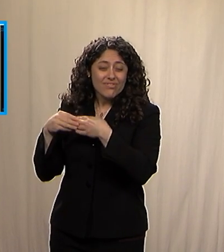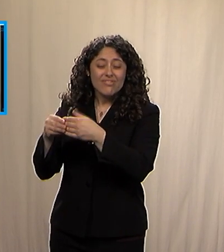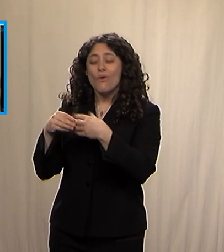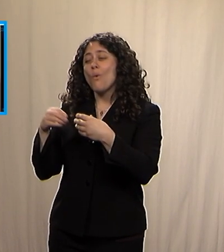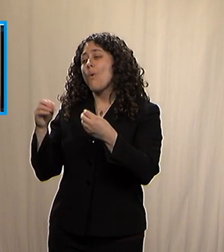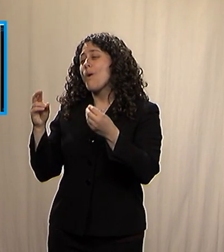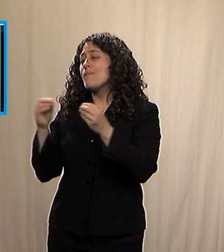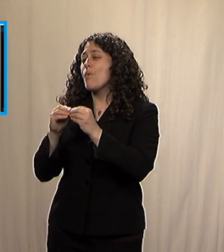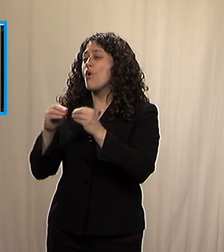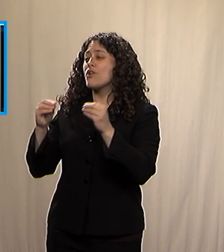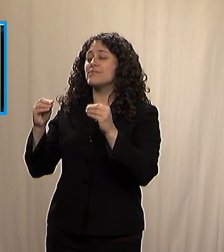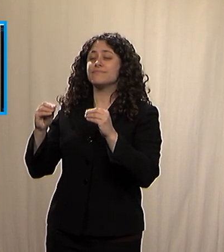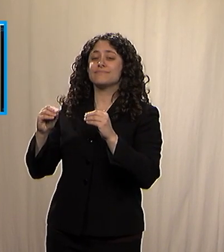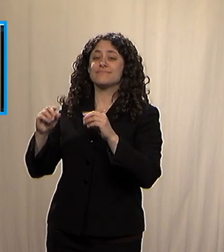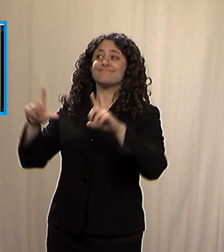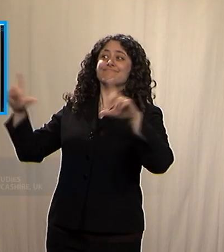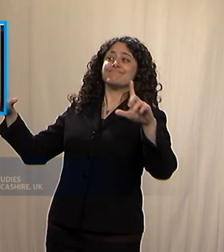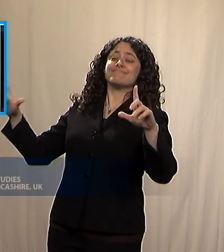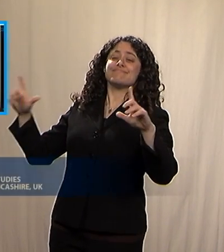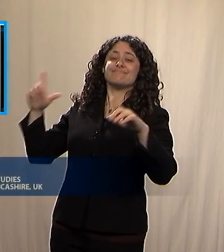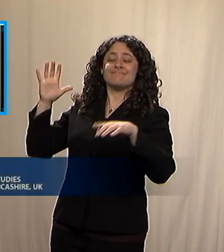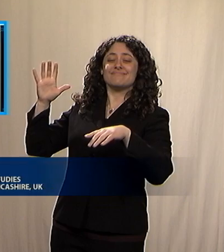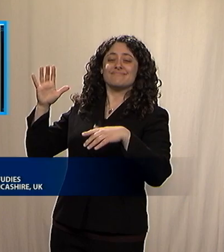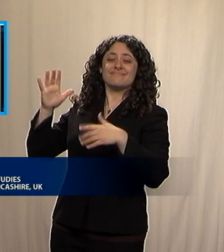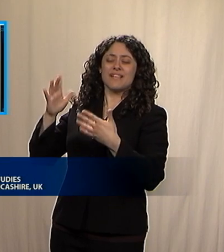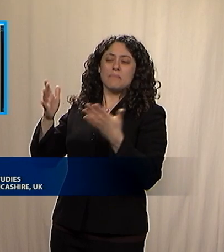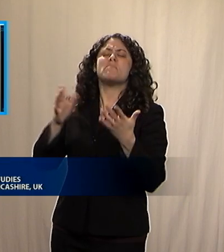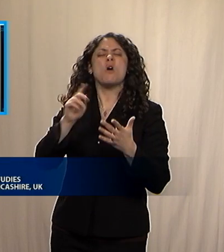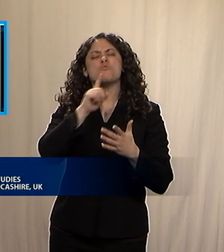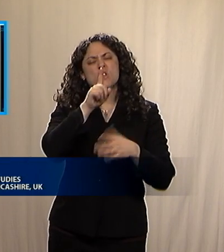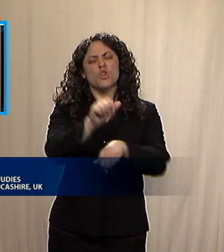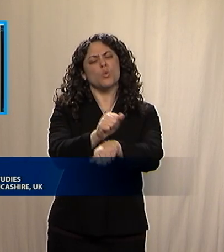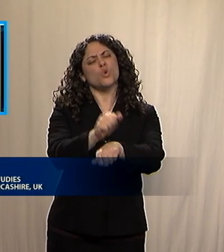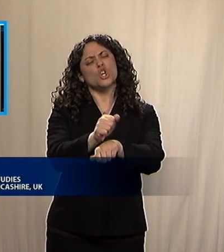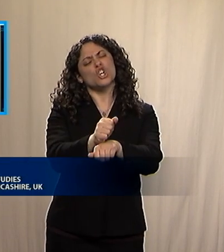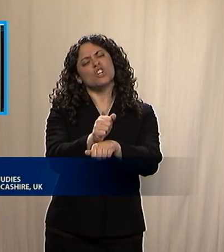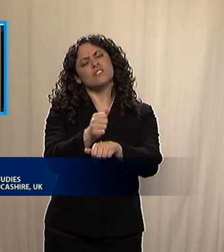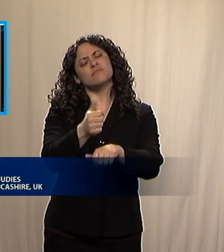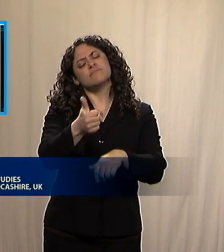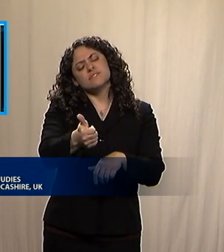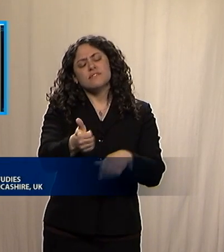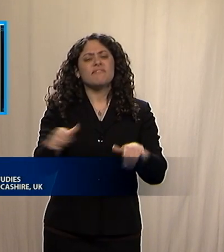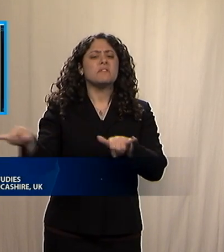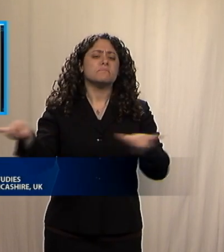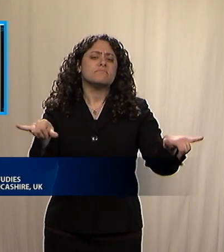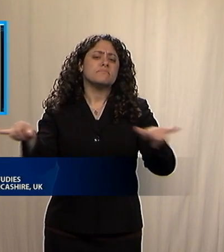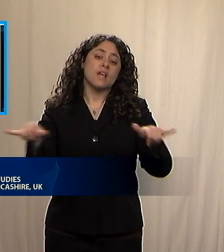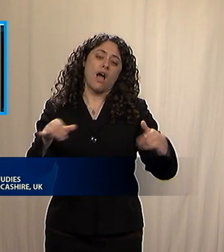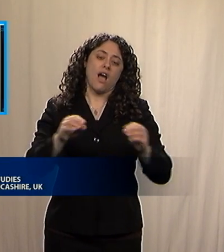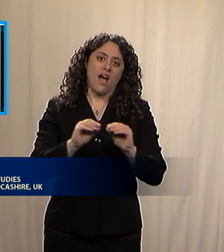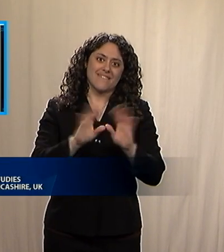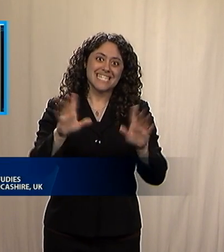I don't see that much difference. I think the work itself is very similar. The sign language different obviously.